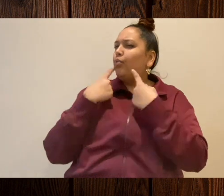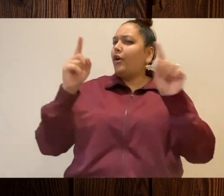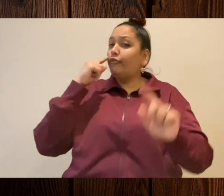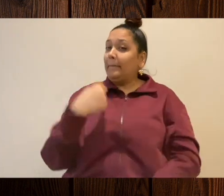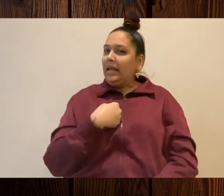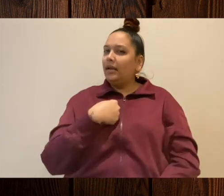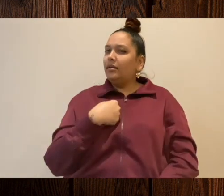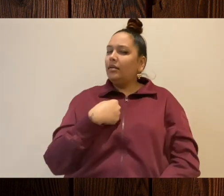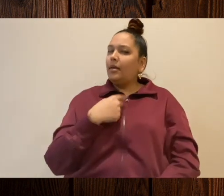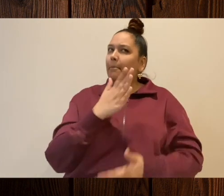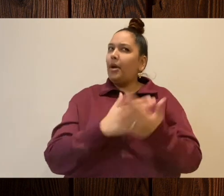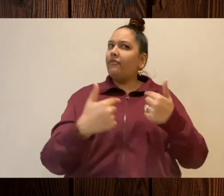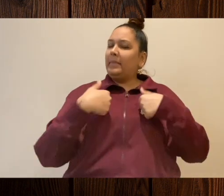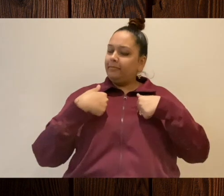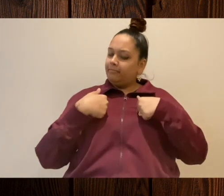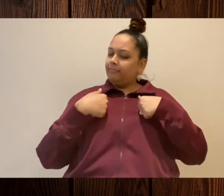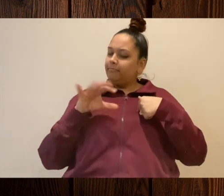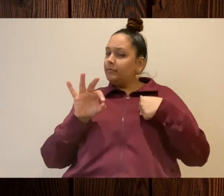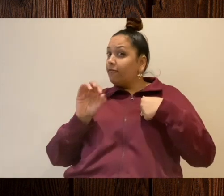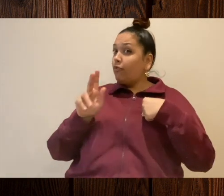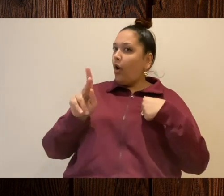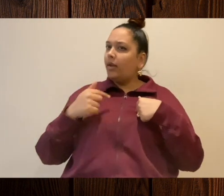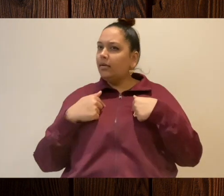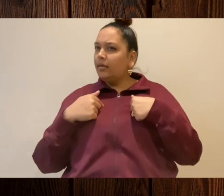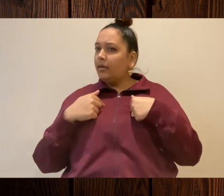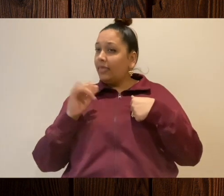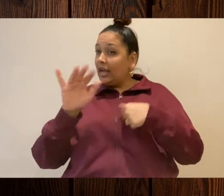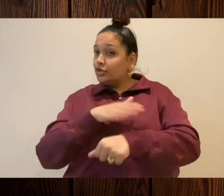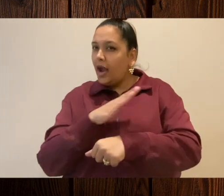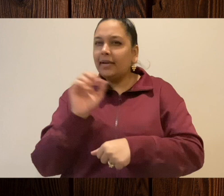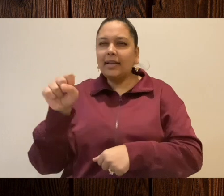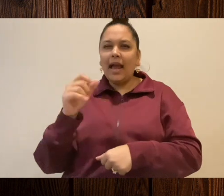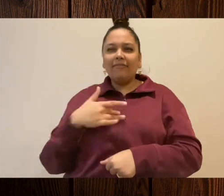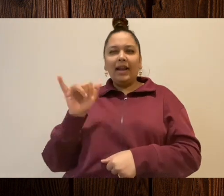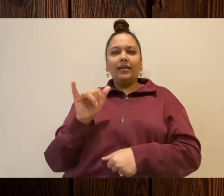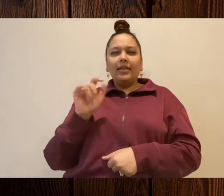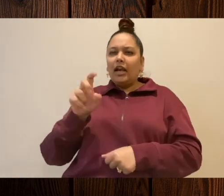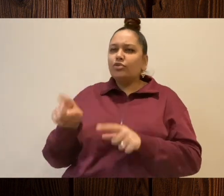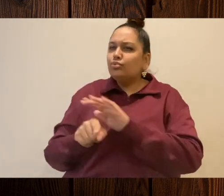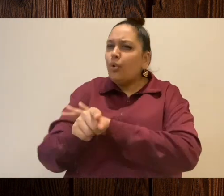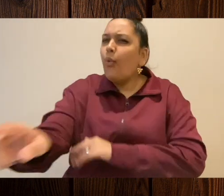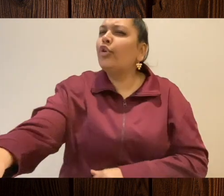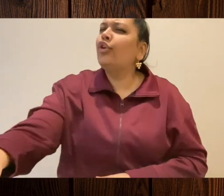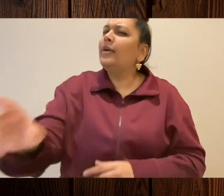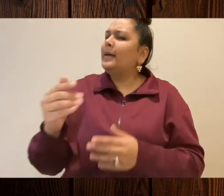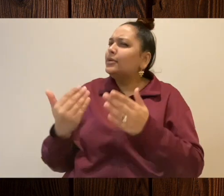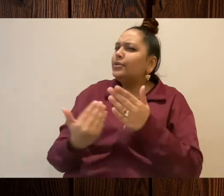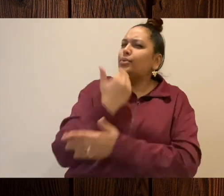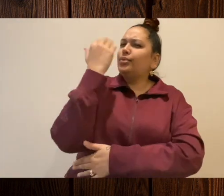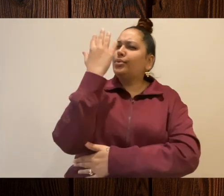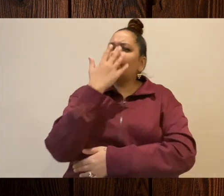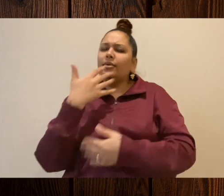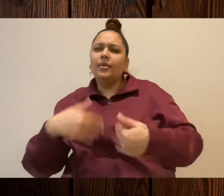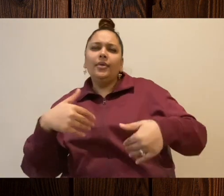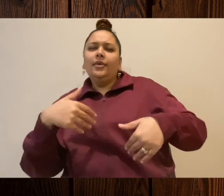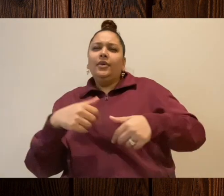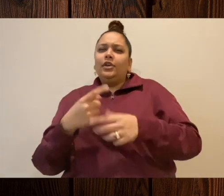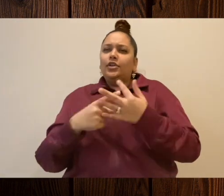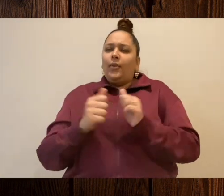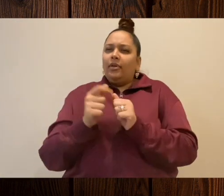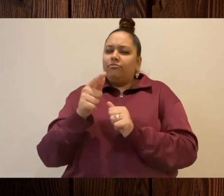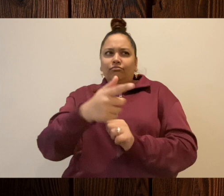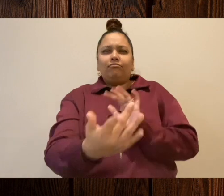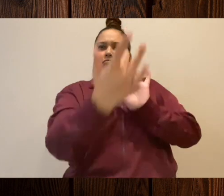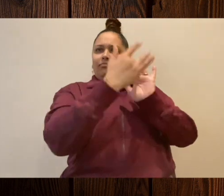see it as a broadening of the definition. And allowing or